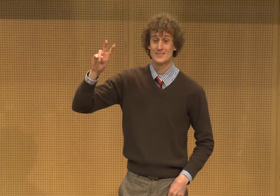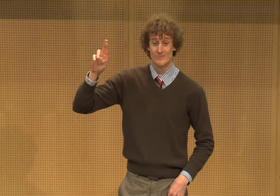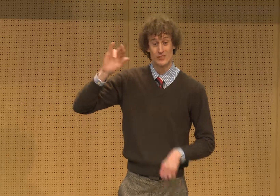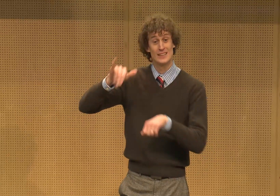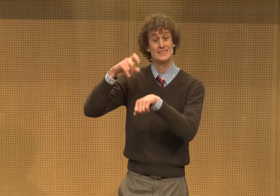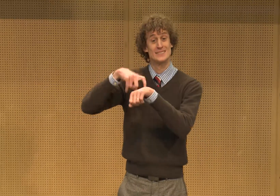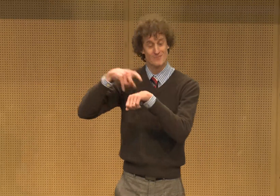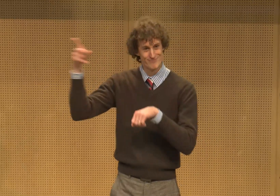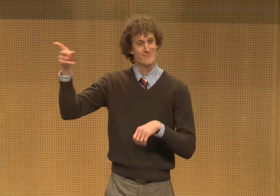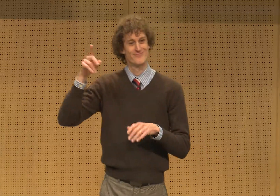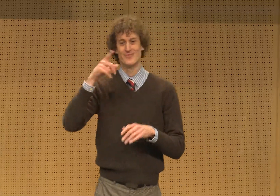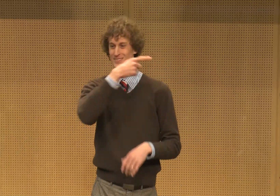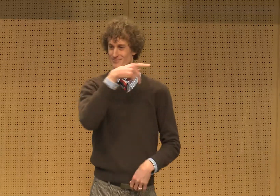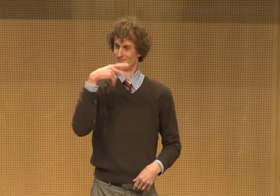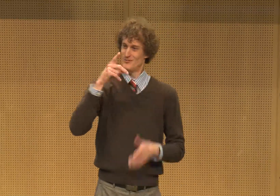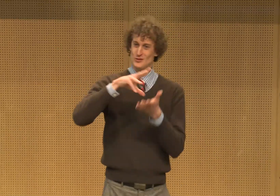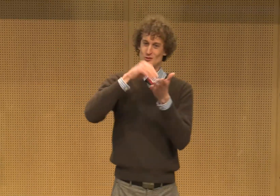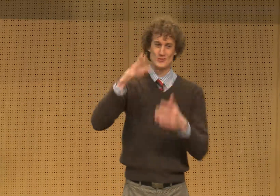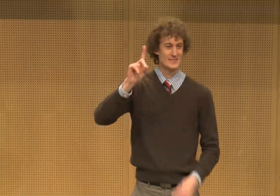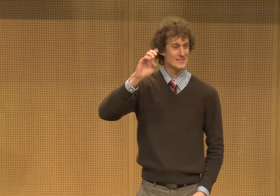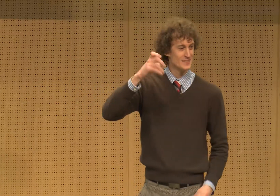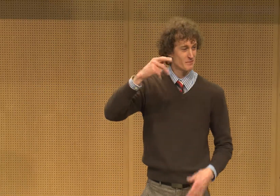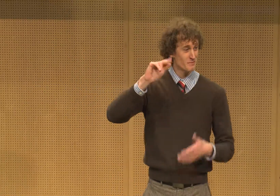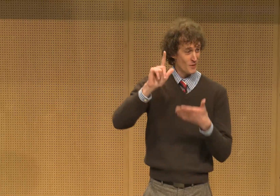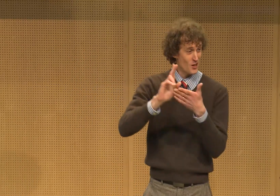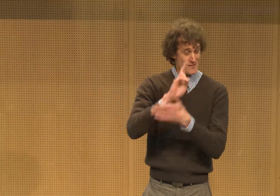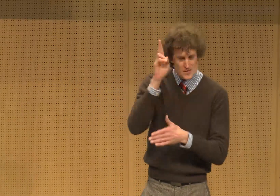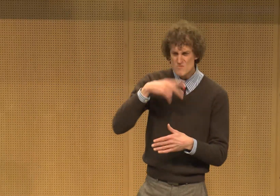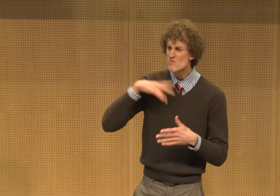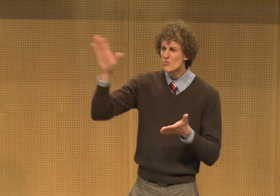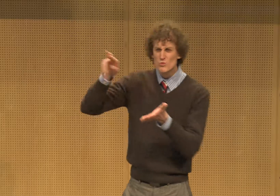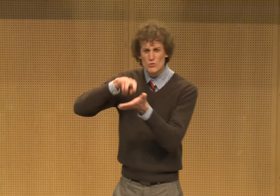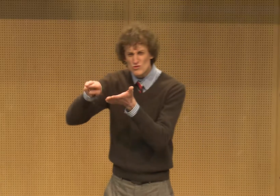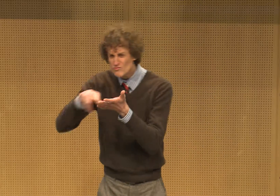It was Brent Shiver.